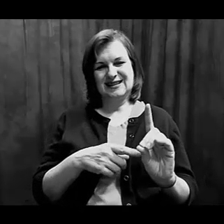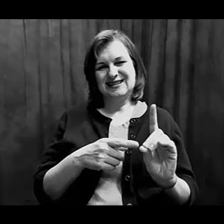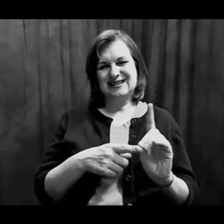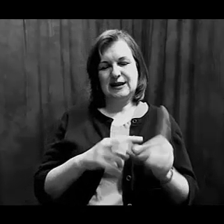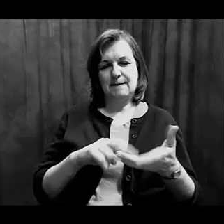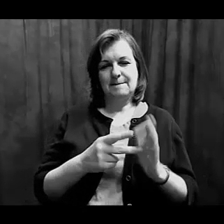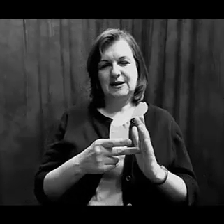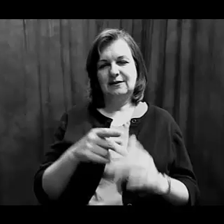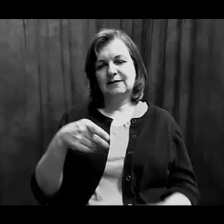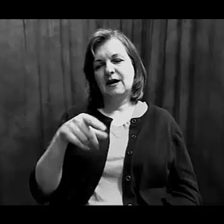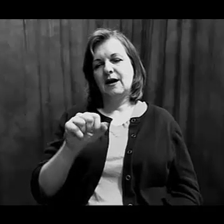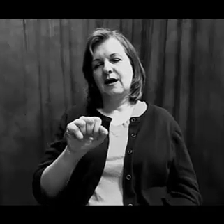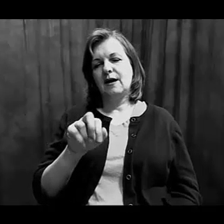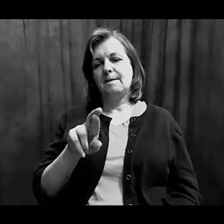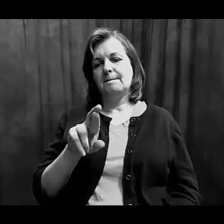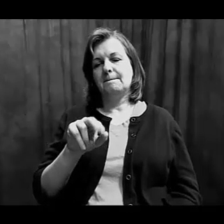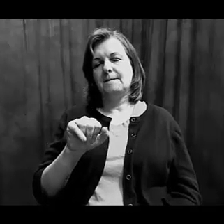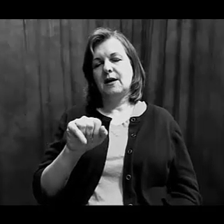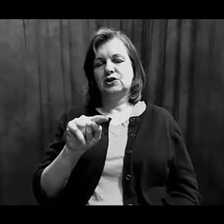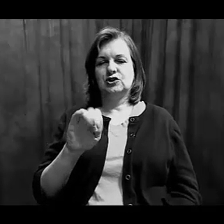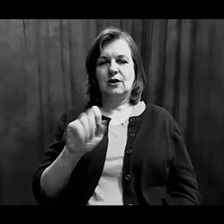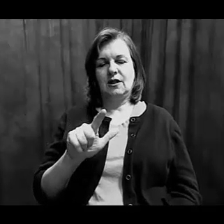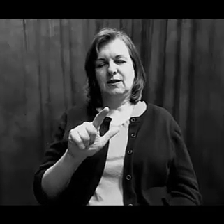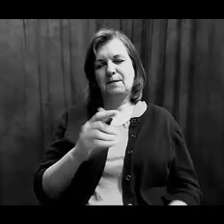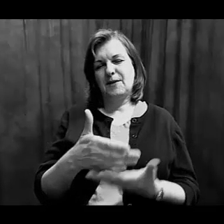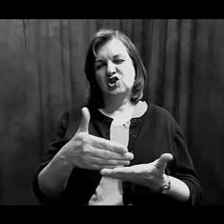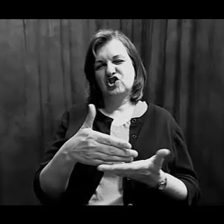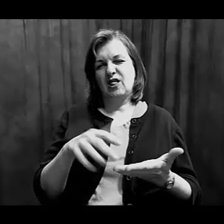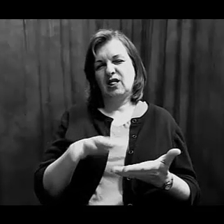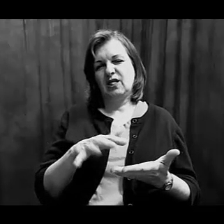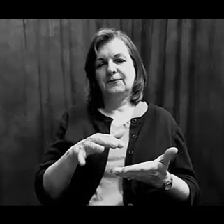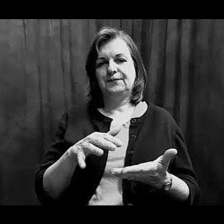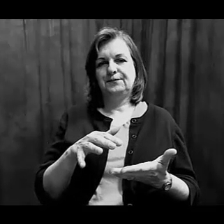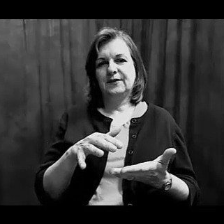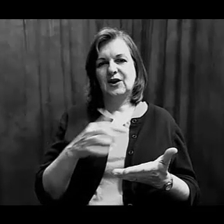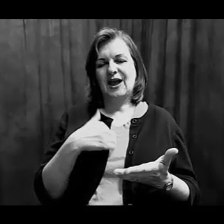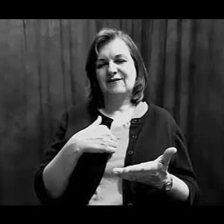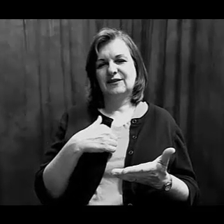so this little "d" means partial